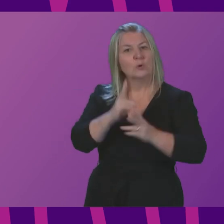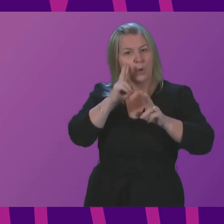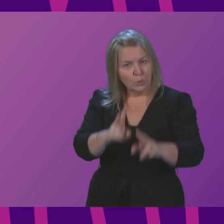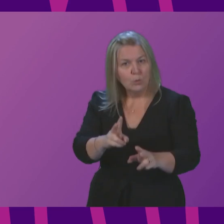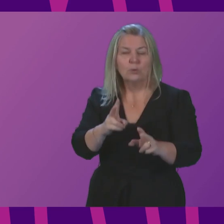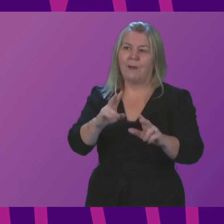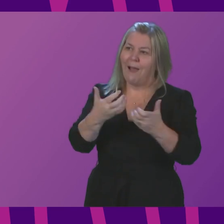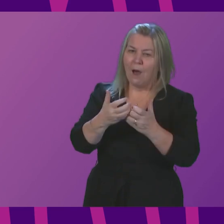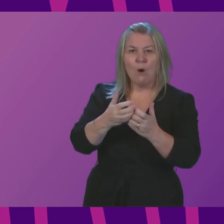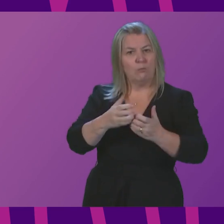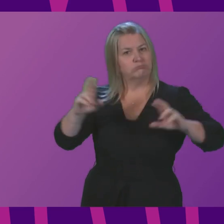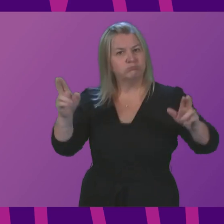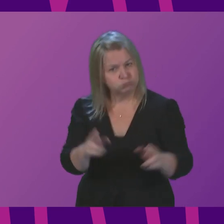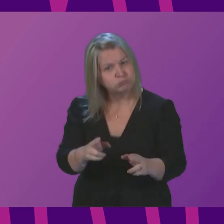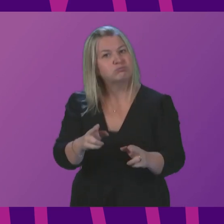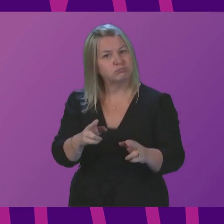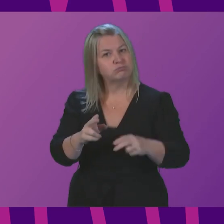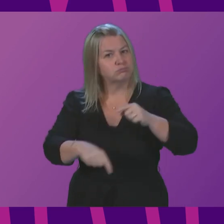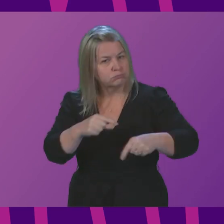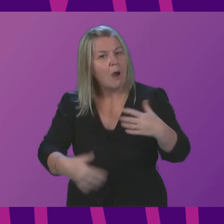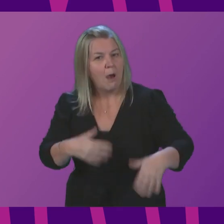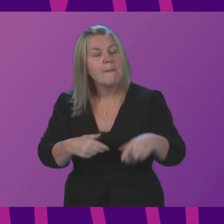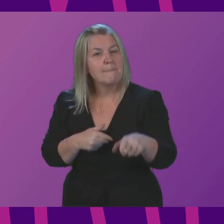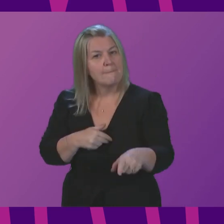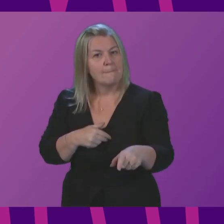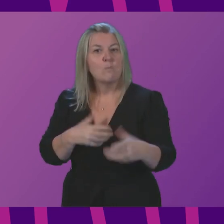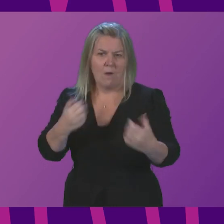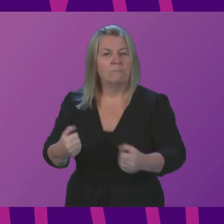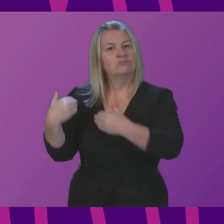changes and reforms, because we all have a duty to do everything that we can to keep